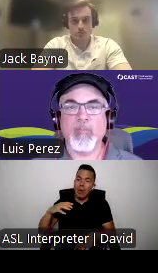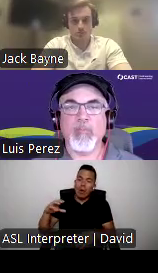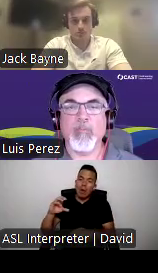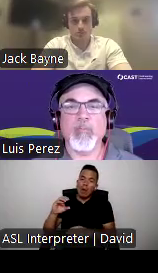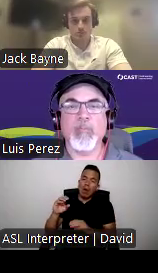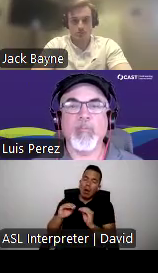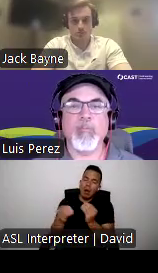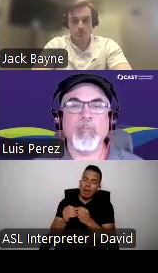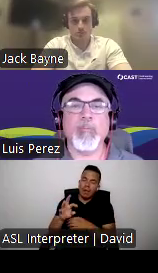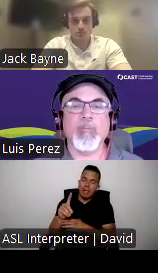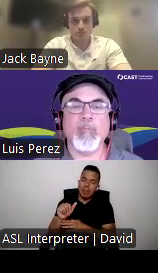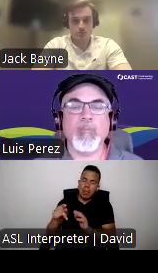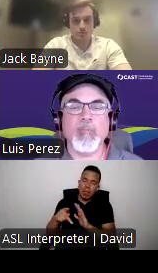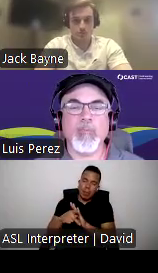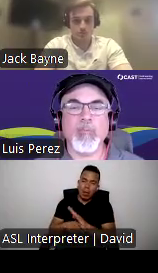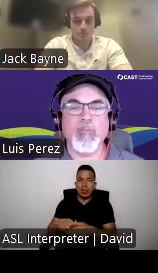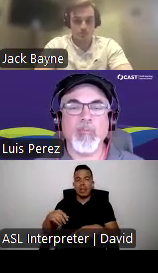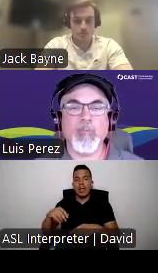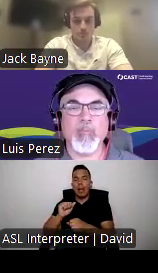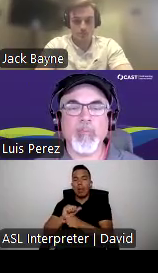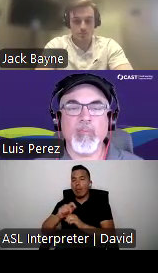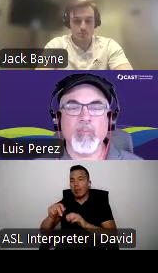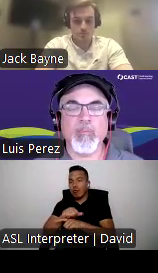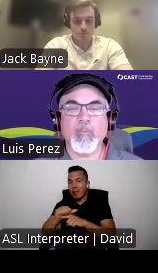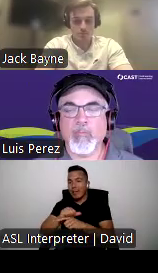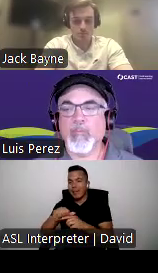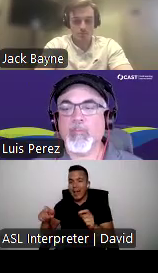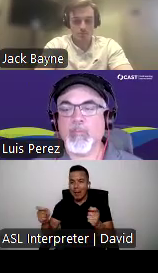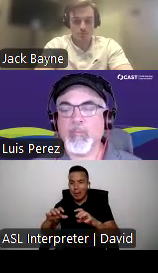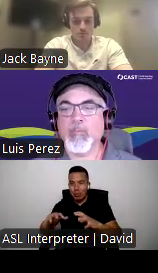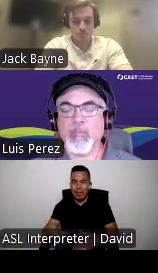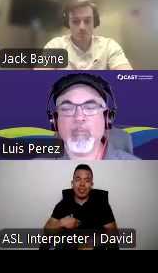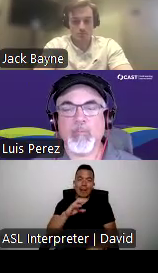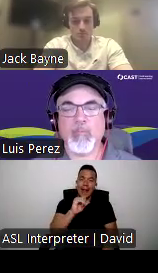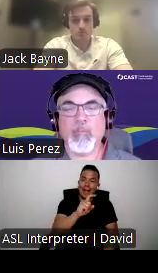to Employment and Training Administration, to CAST, to the Carroll Technology & Innovation